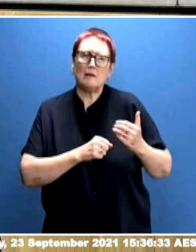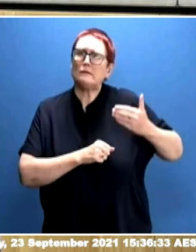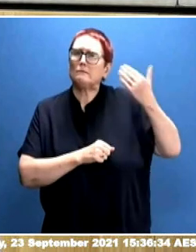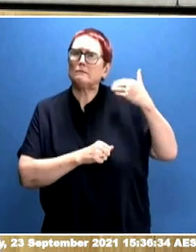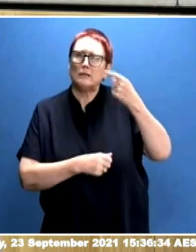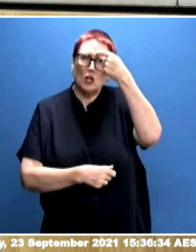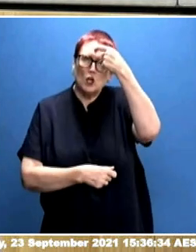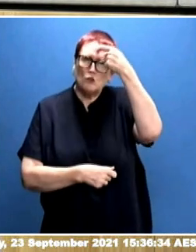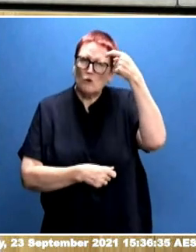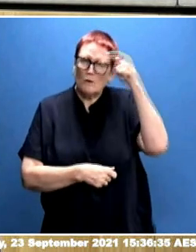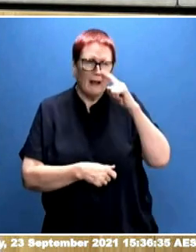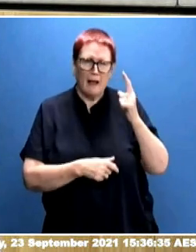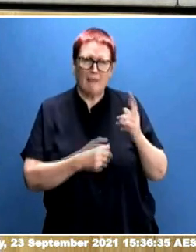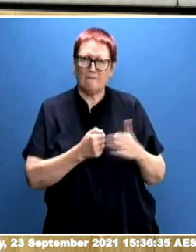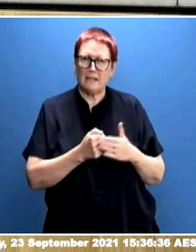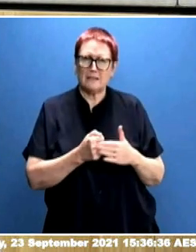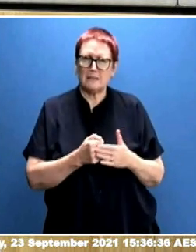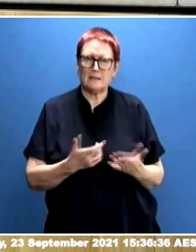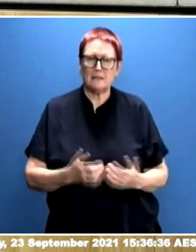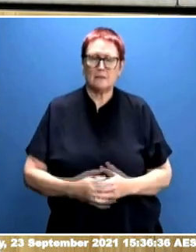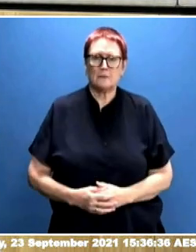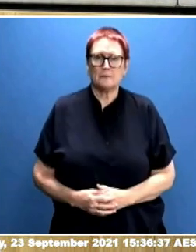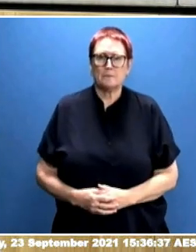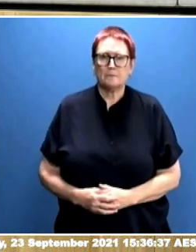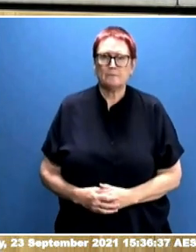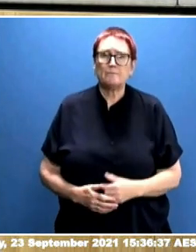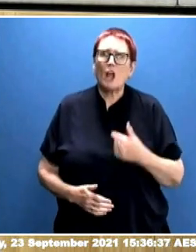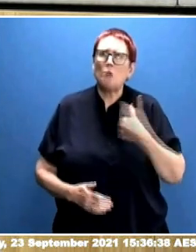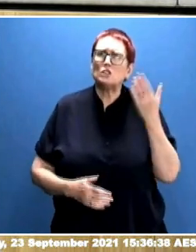As you know, during my time at the NPY Women's Council, discussion of